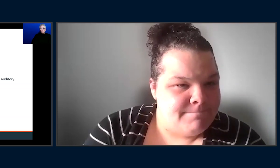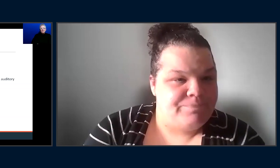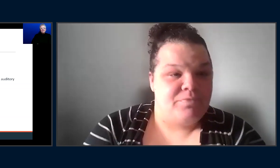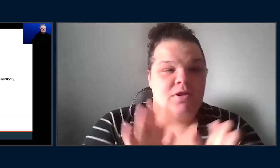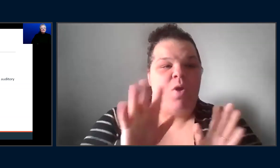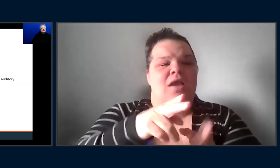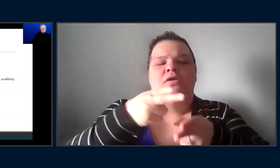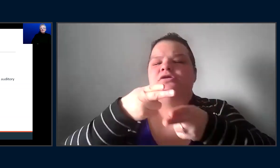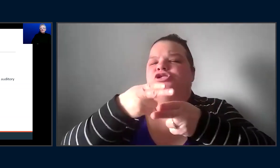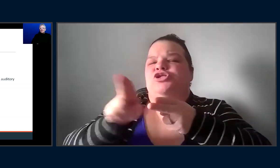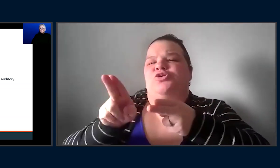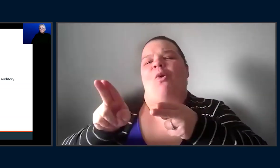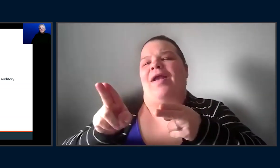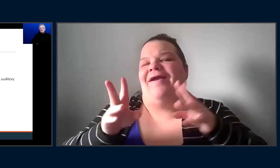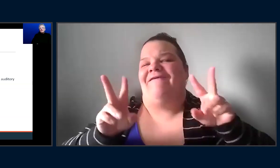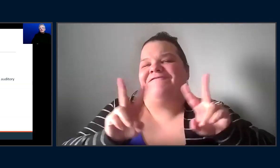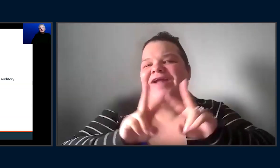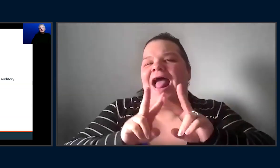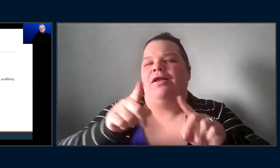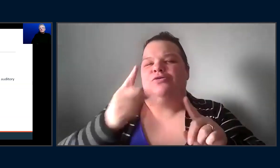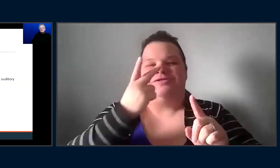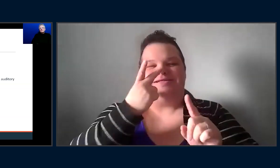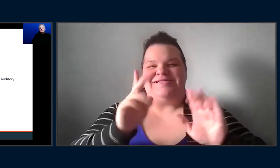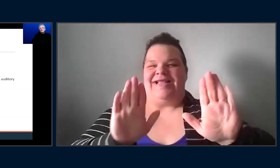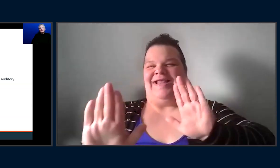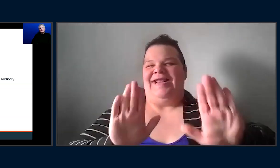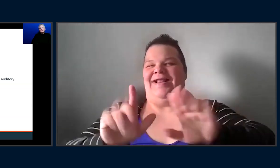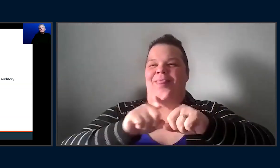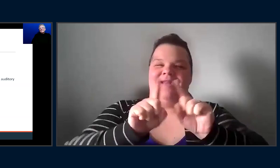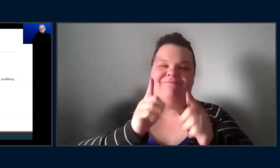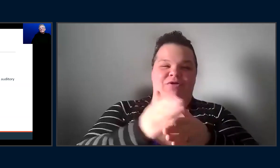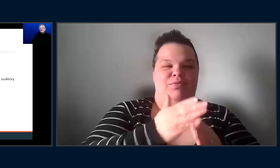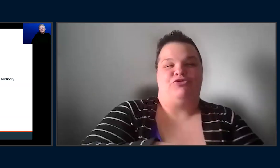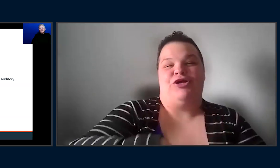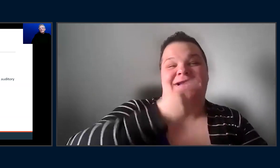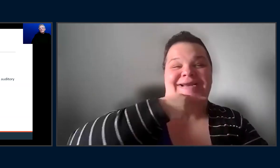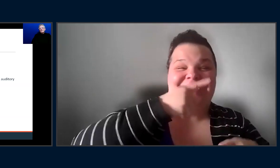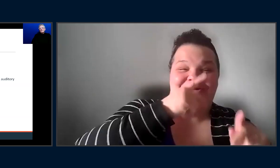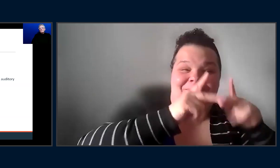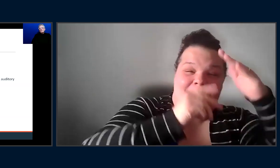Next slide, please. So, you can see this.